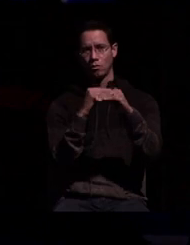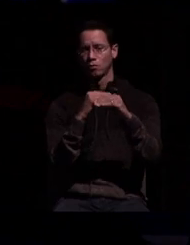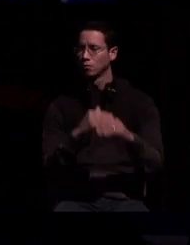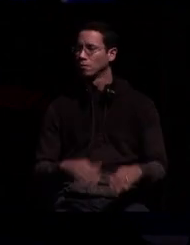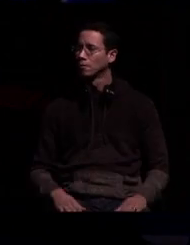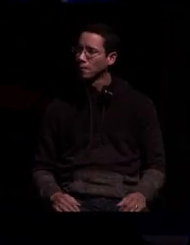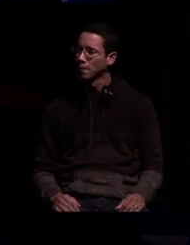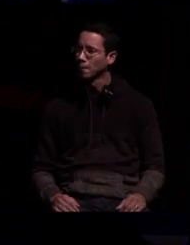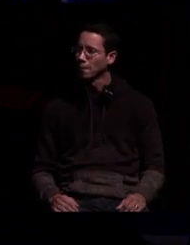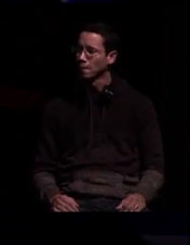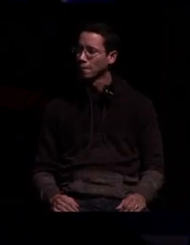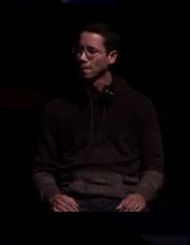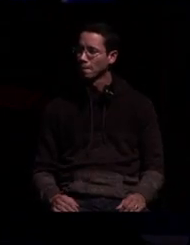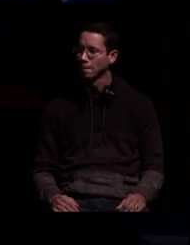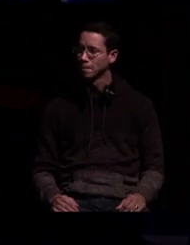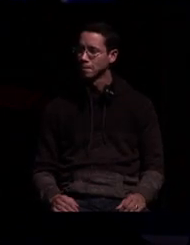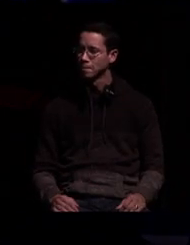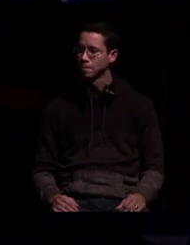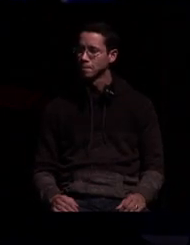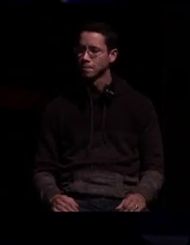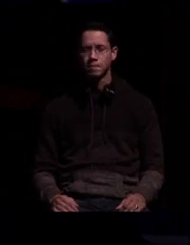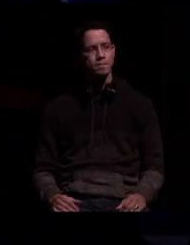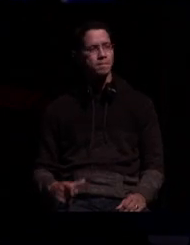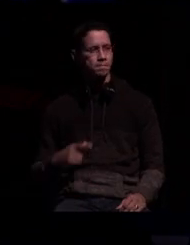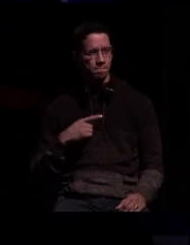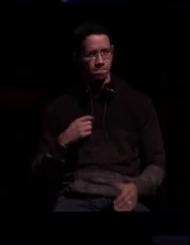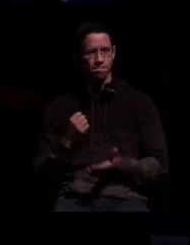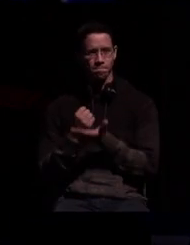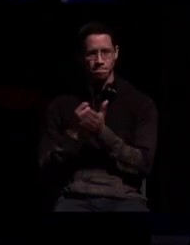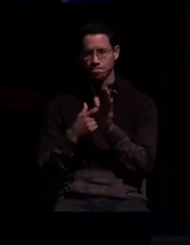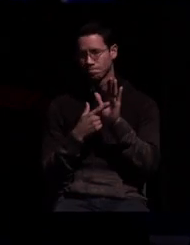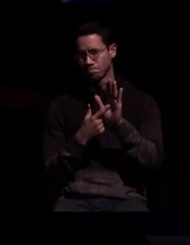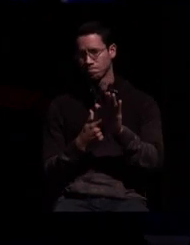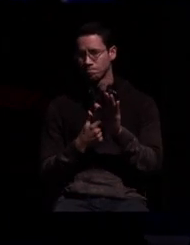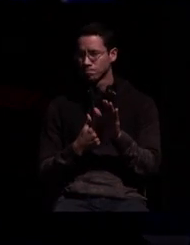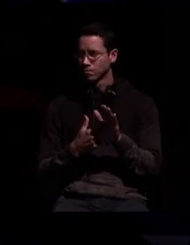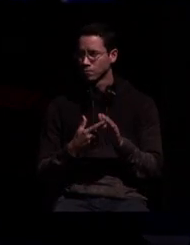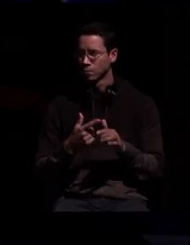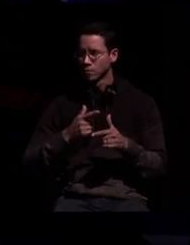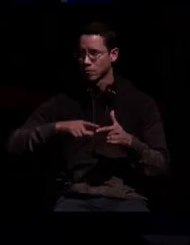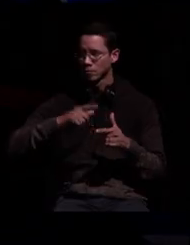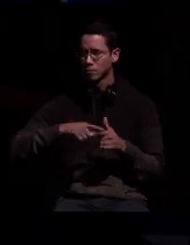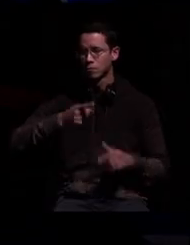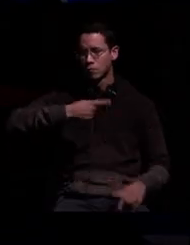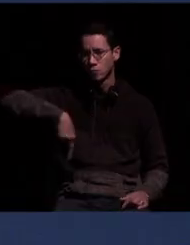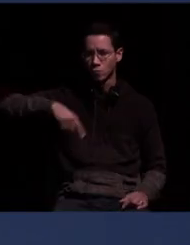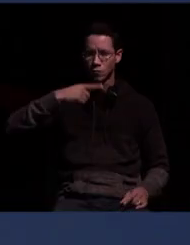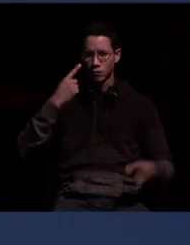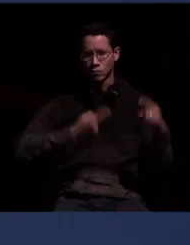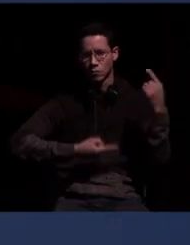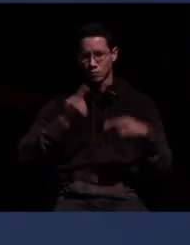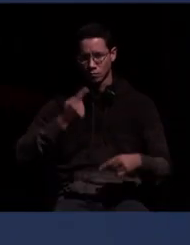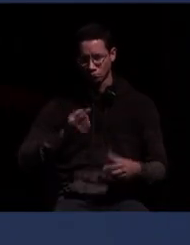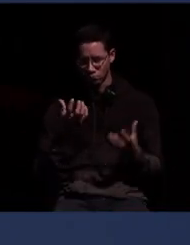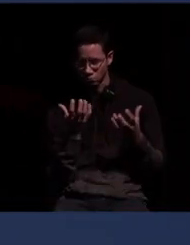bringing this problem for us to discuss. Is that what we want? Is that what we want to communicate?